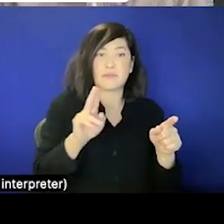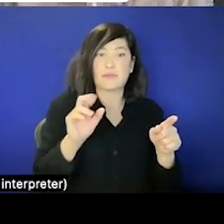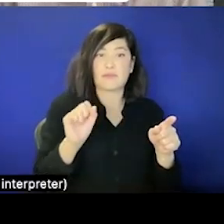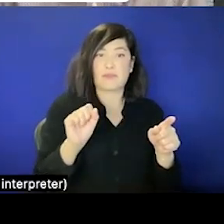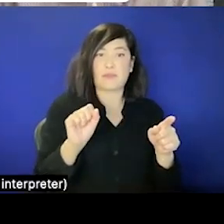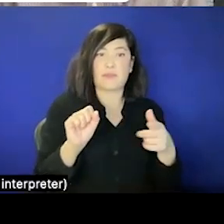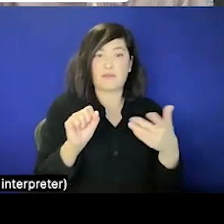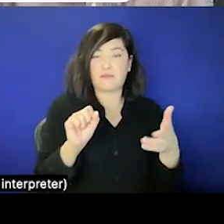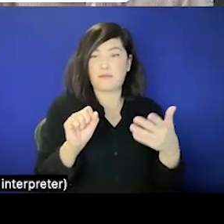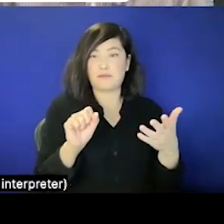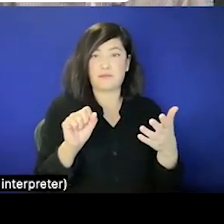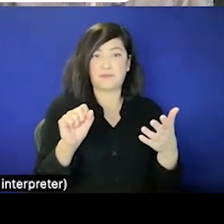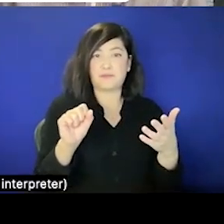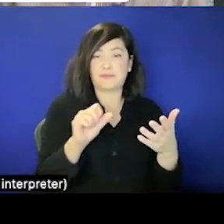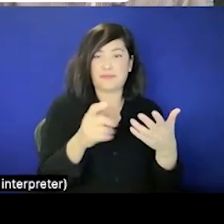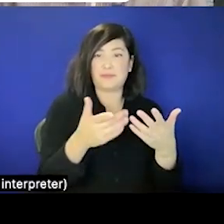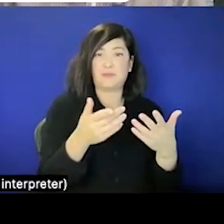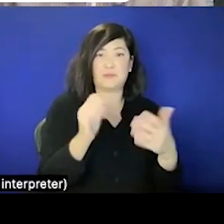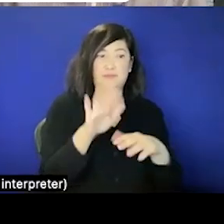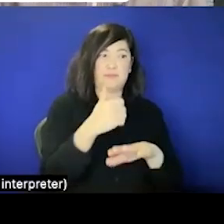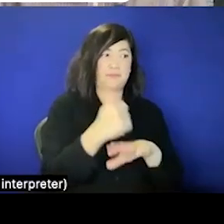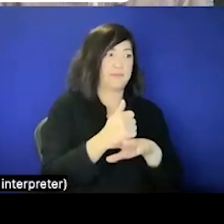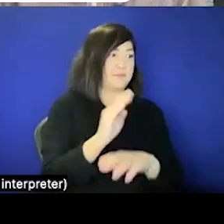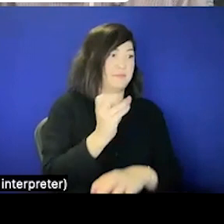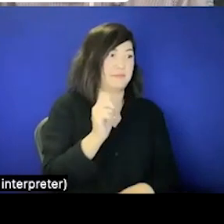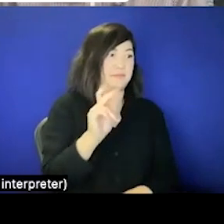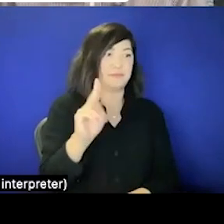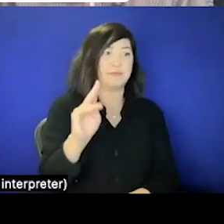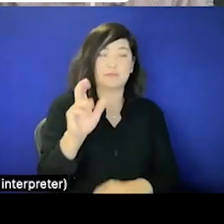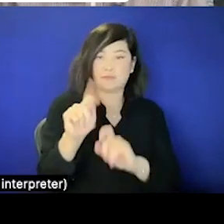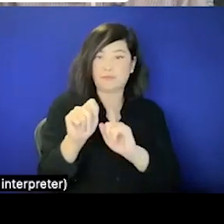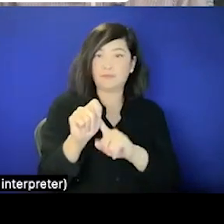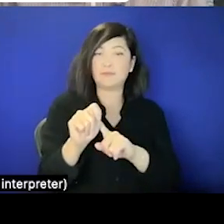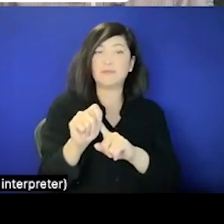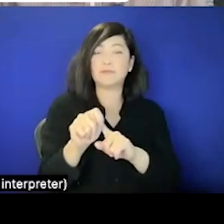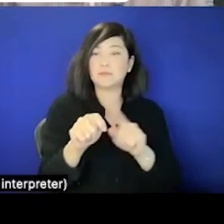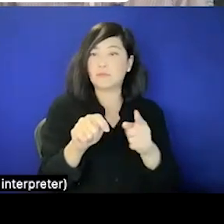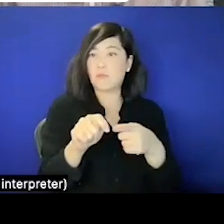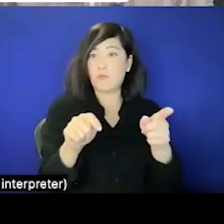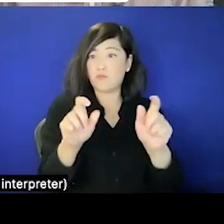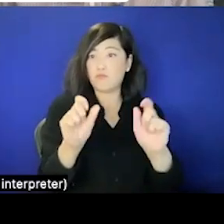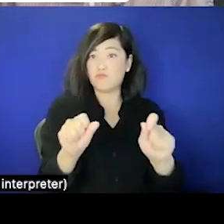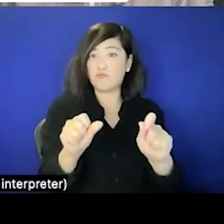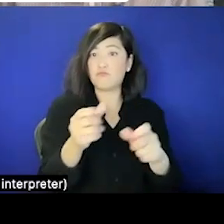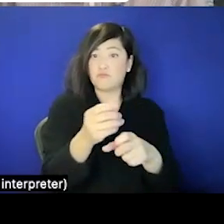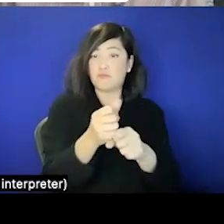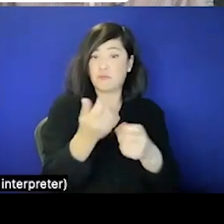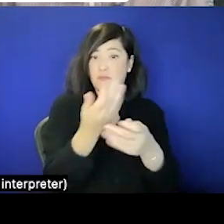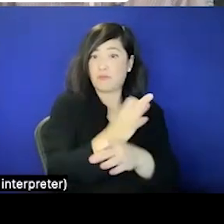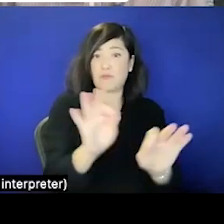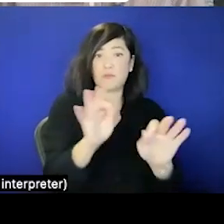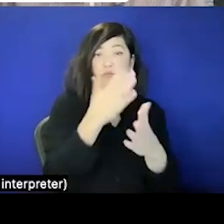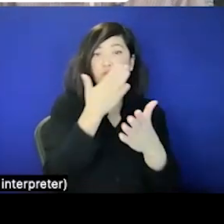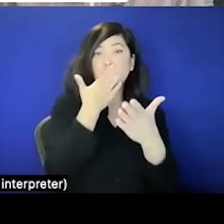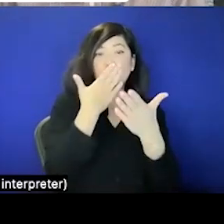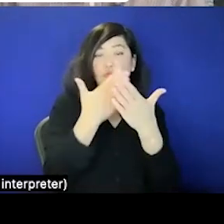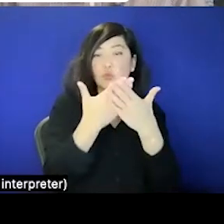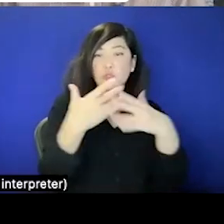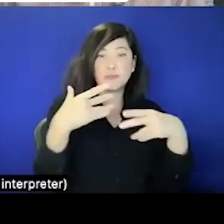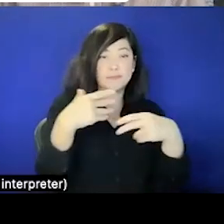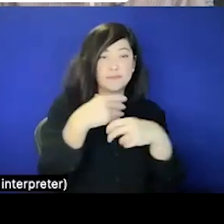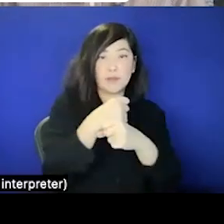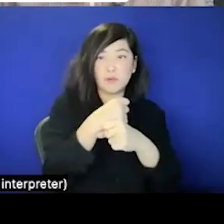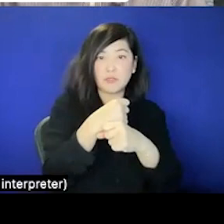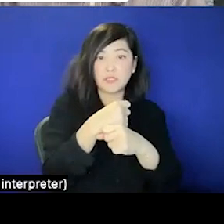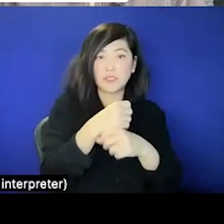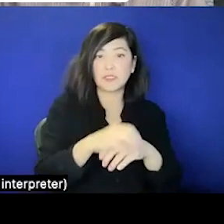all one word, that you can use to get it for free. It's a really good summary of how quickly